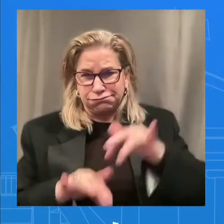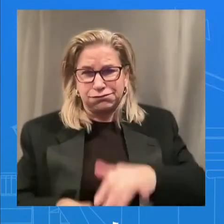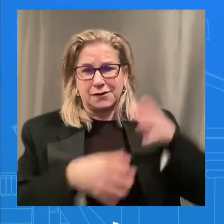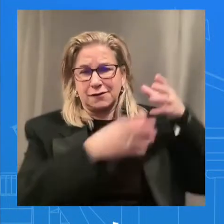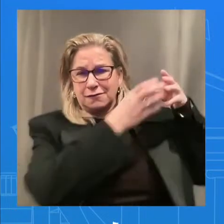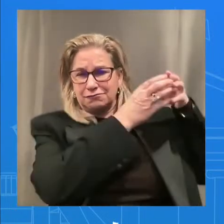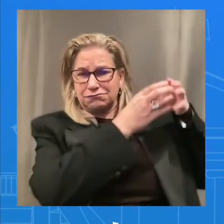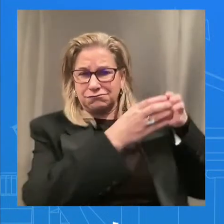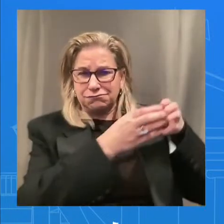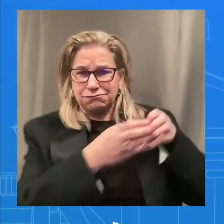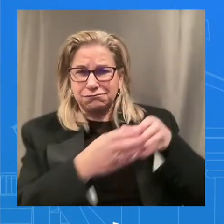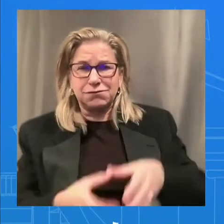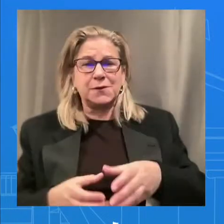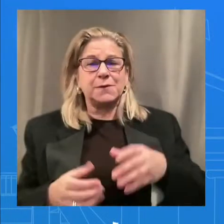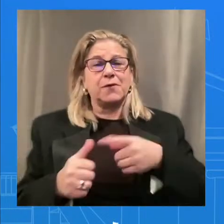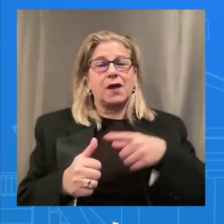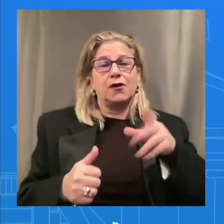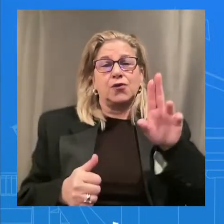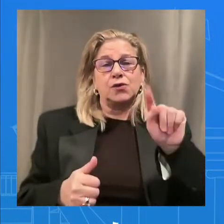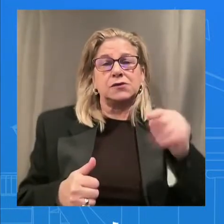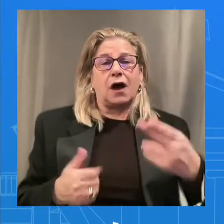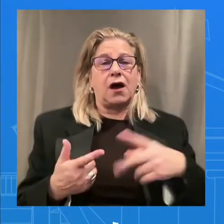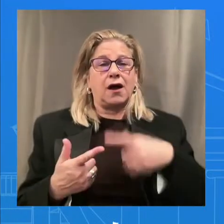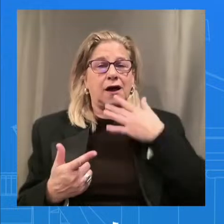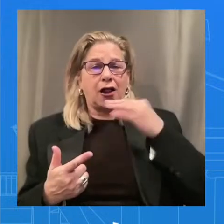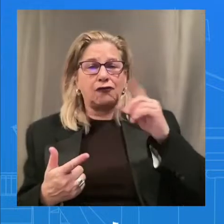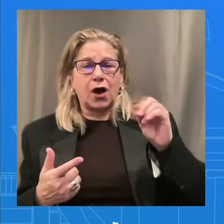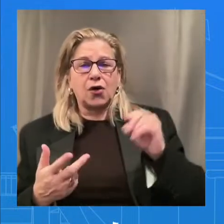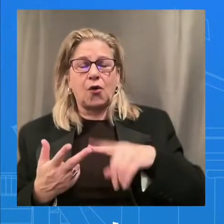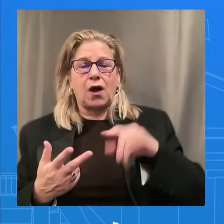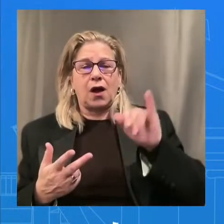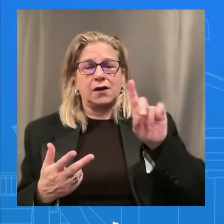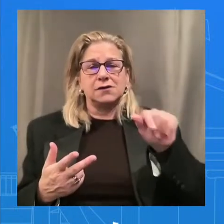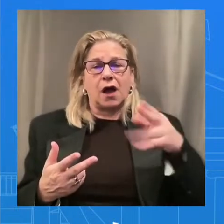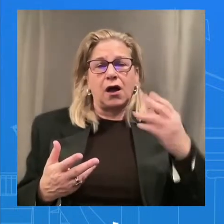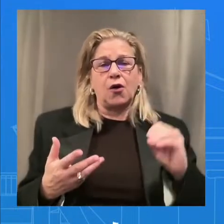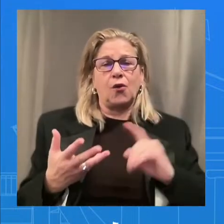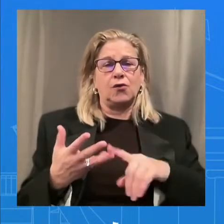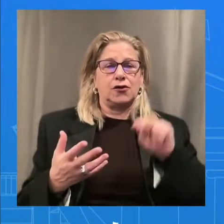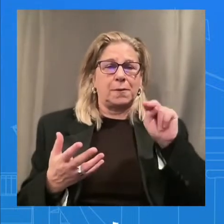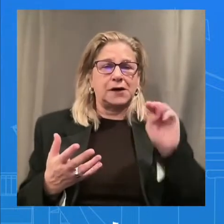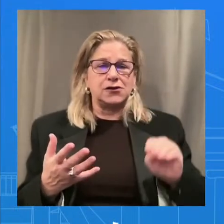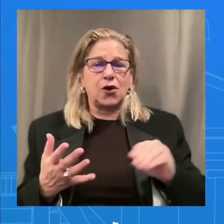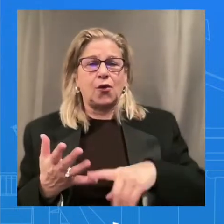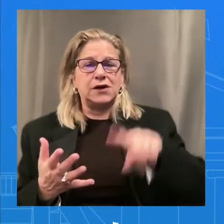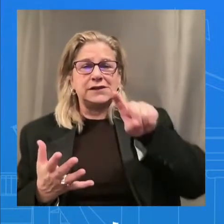Amidst the devastation, we are also seeing bright pockets